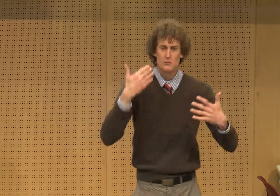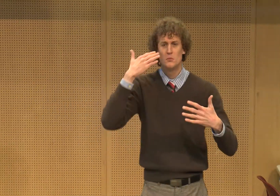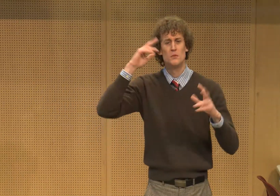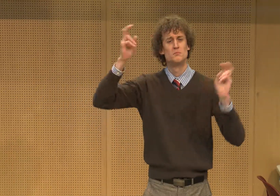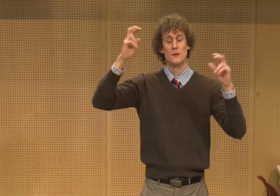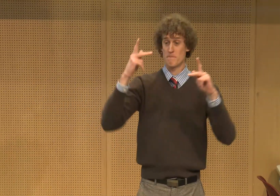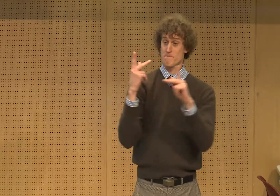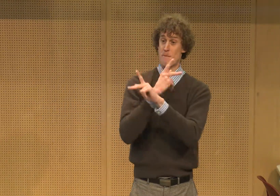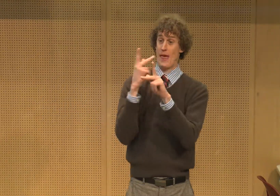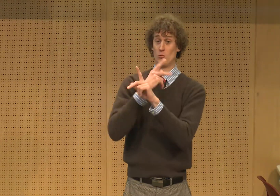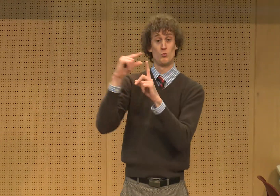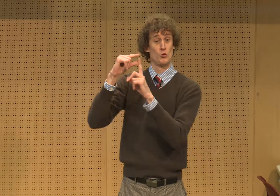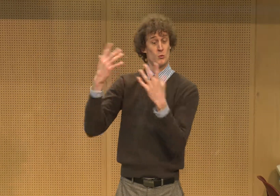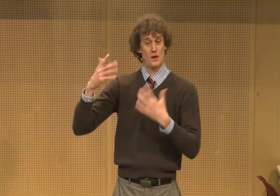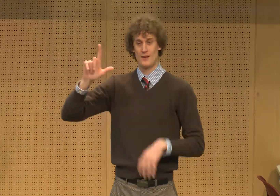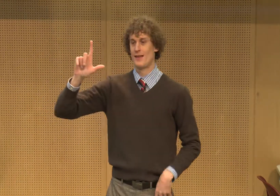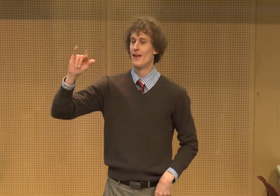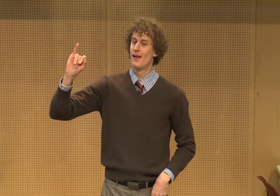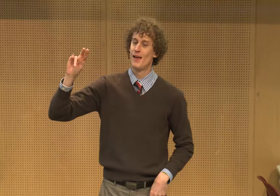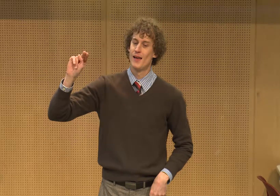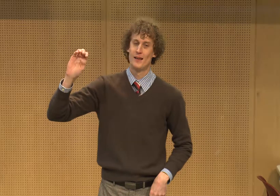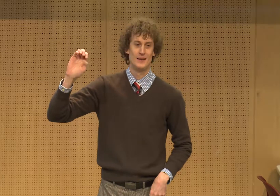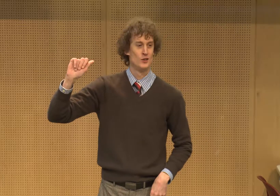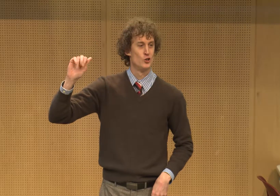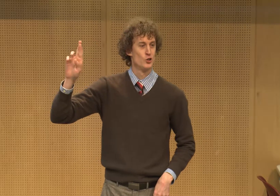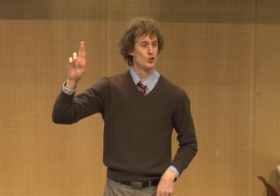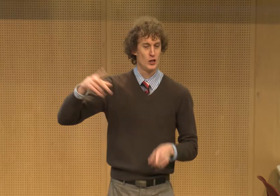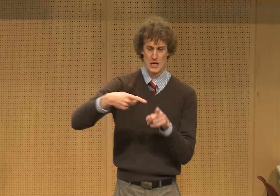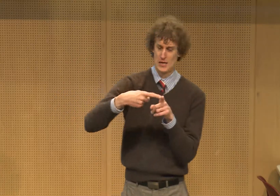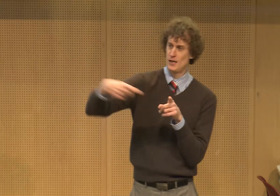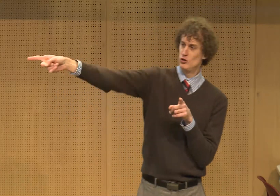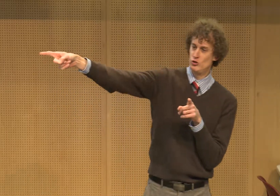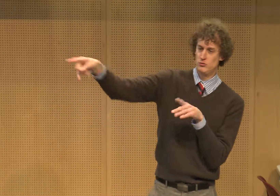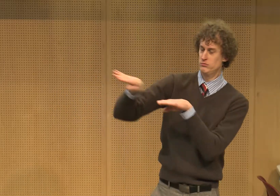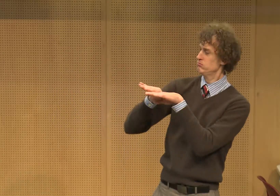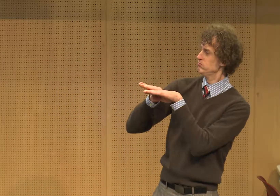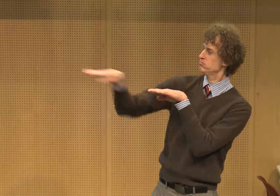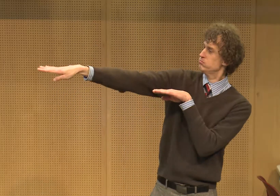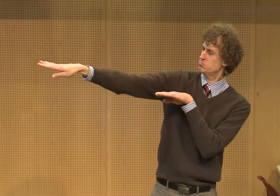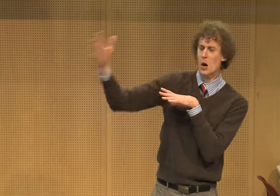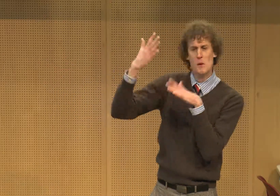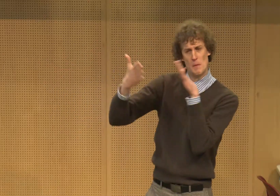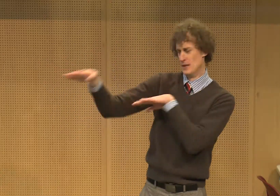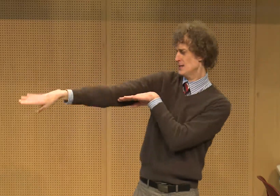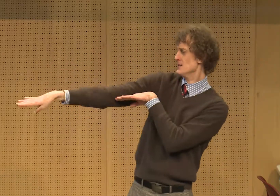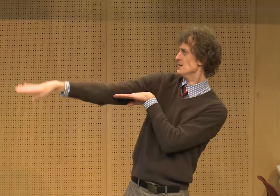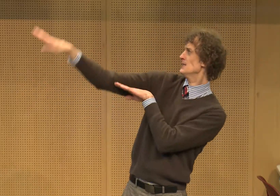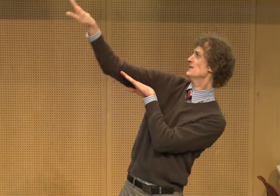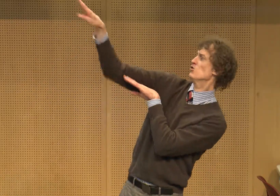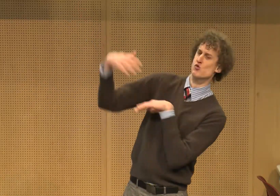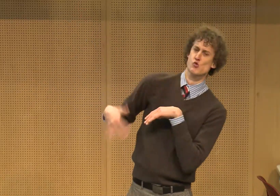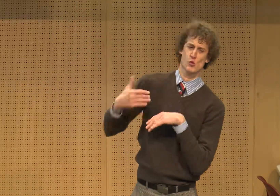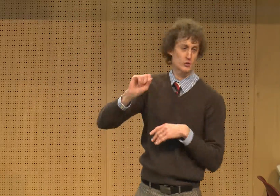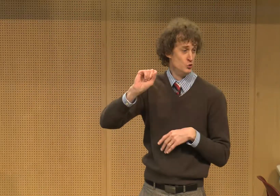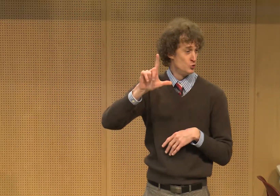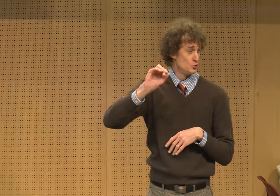the work and the process that I've been through. And you know, it gives the idea that it's linear,